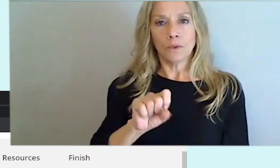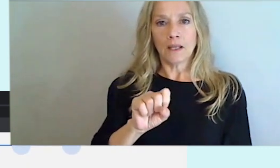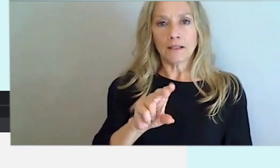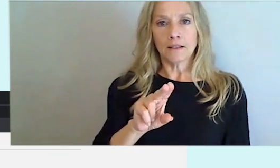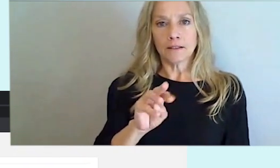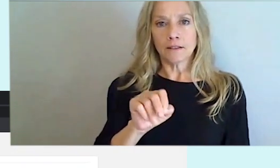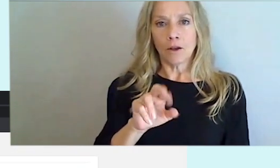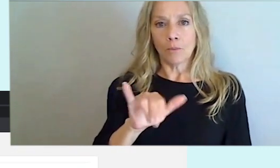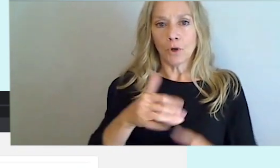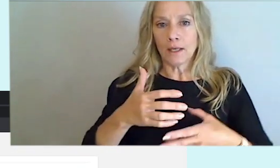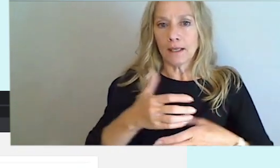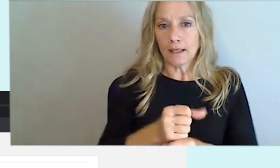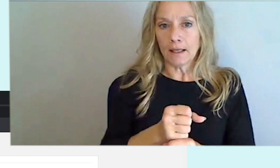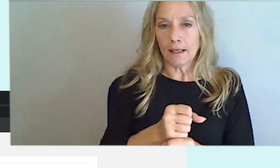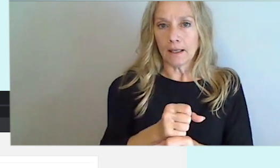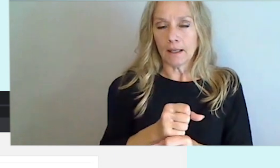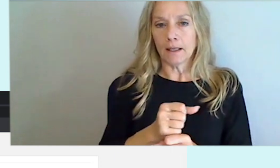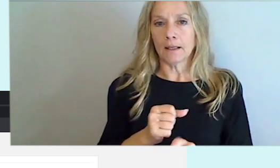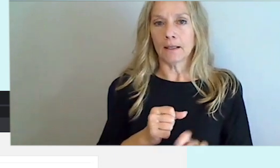Click Remove Next to the appropriate record.